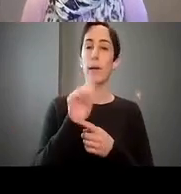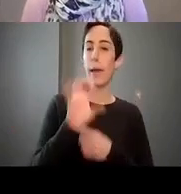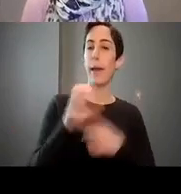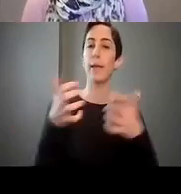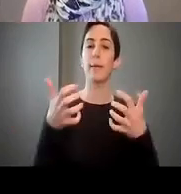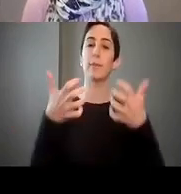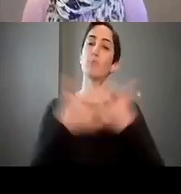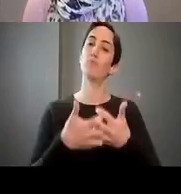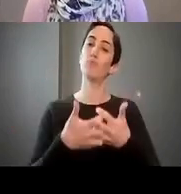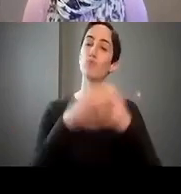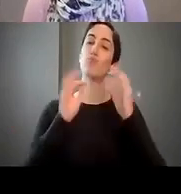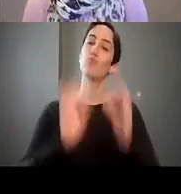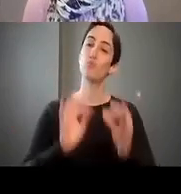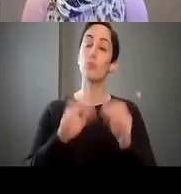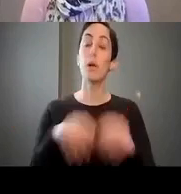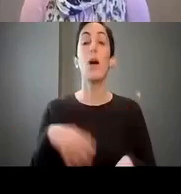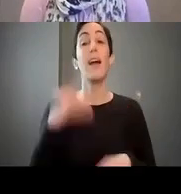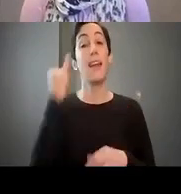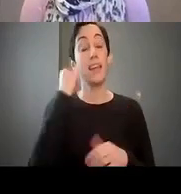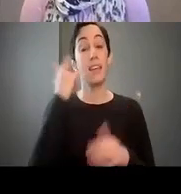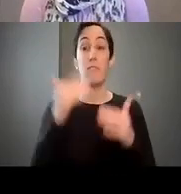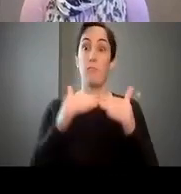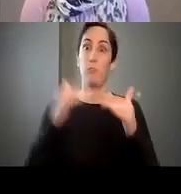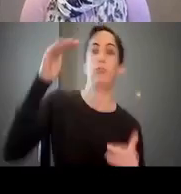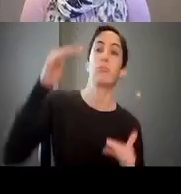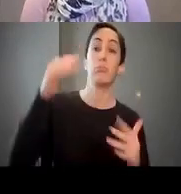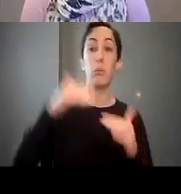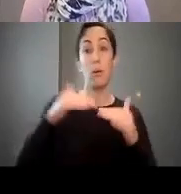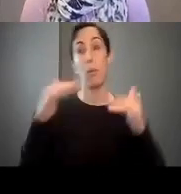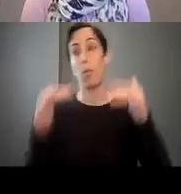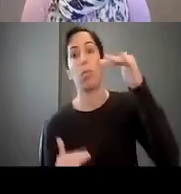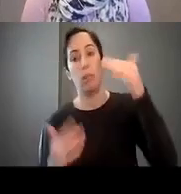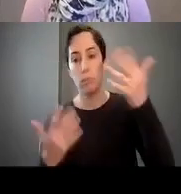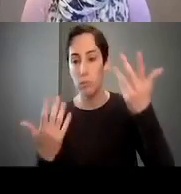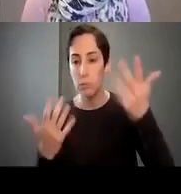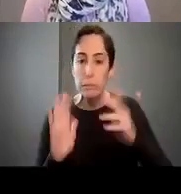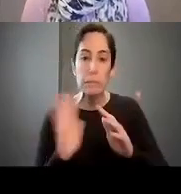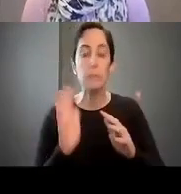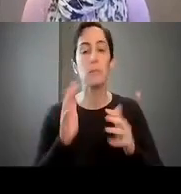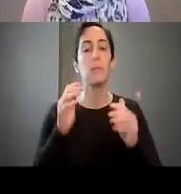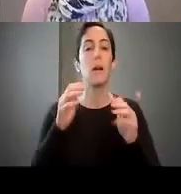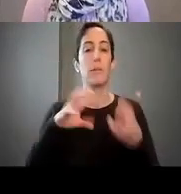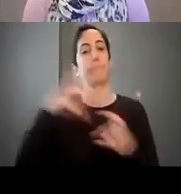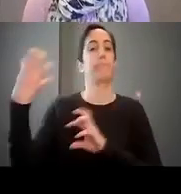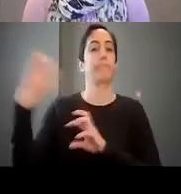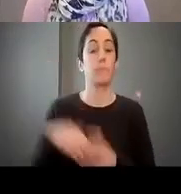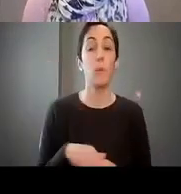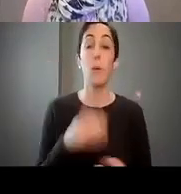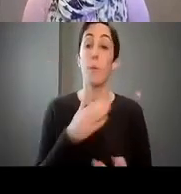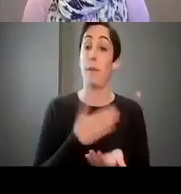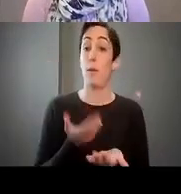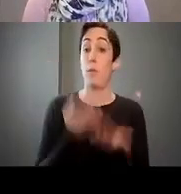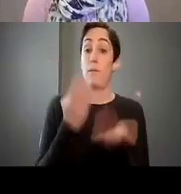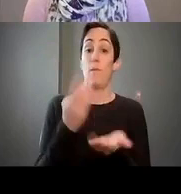of the other. So my recommendation to you probably too much of one and not enough and your families is to do your best to of the other. So my recommendation to you take space when you need it and even and your families is to do your best to